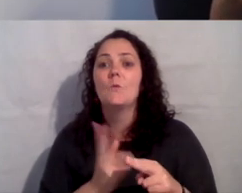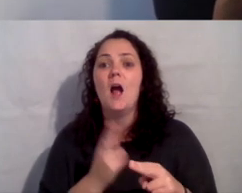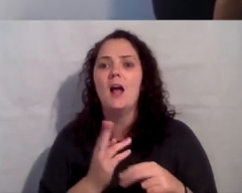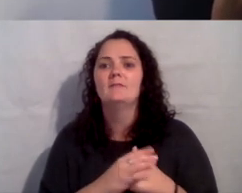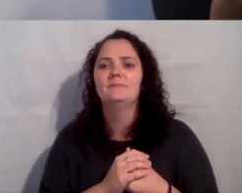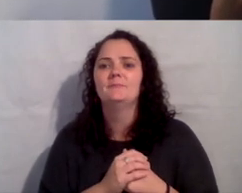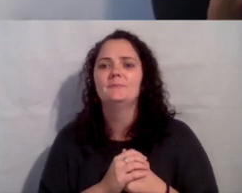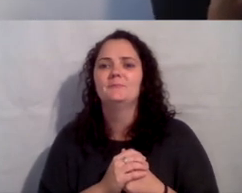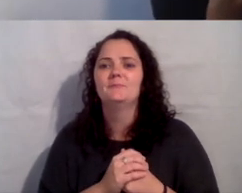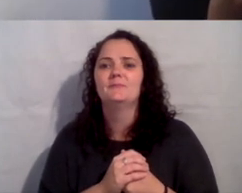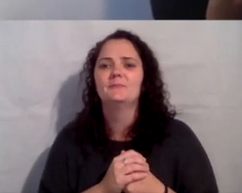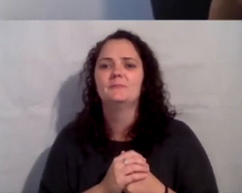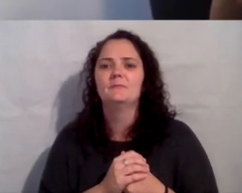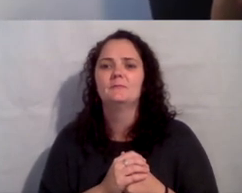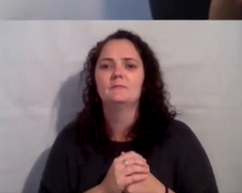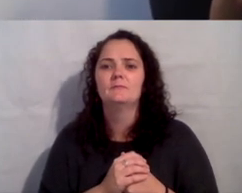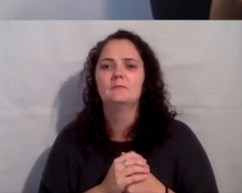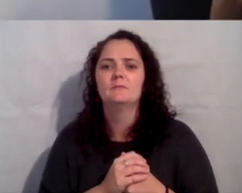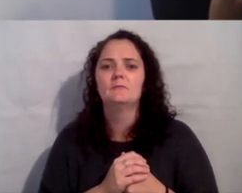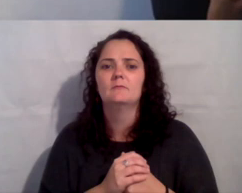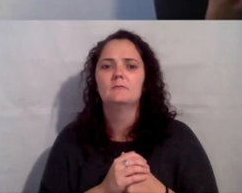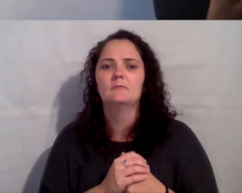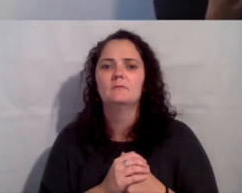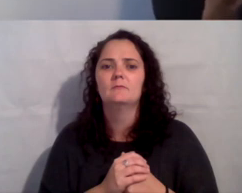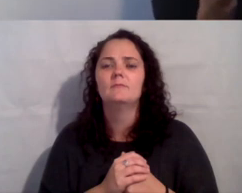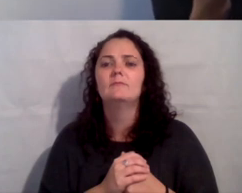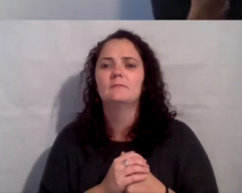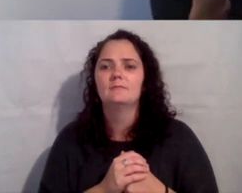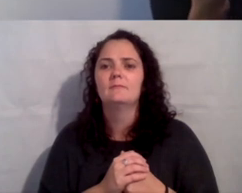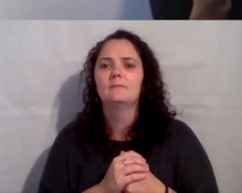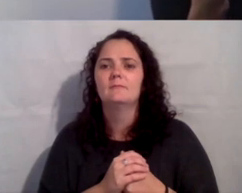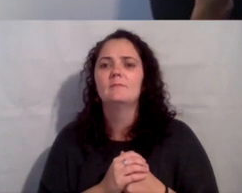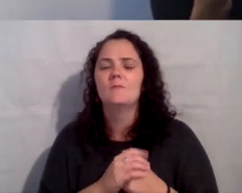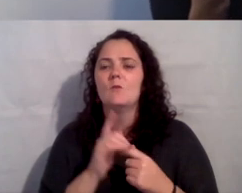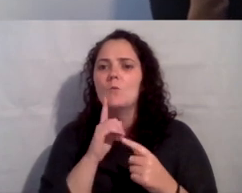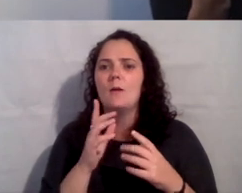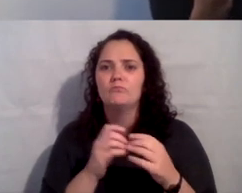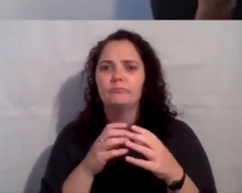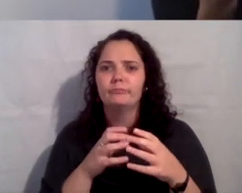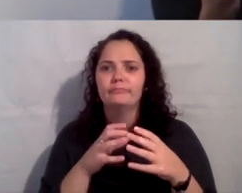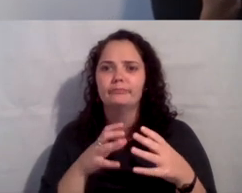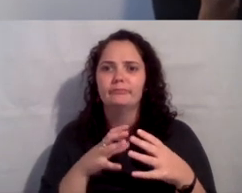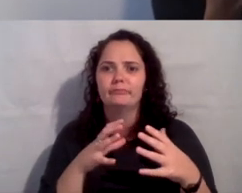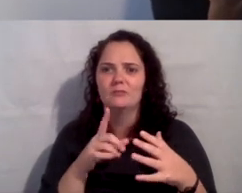and I’m going to work these convex forms, massing these forms out. And it's going to get quite